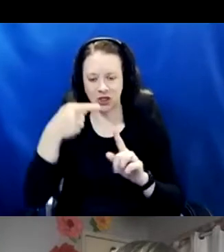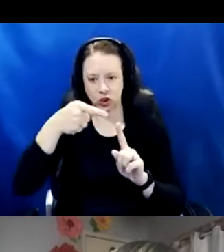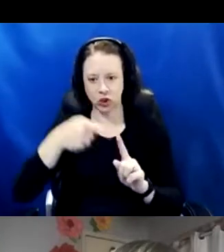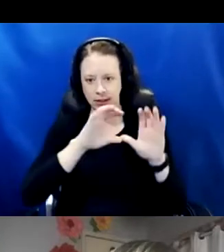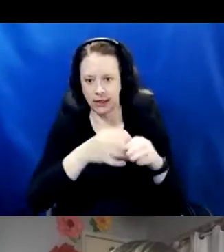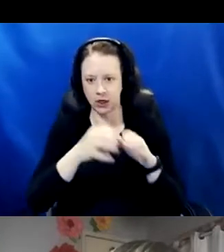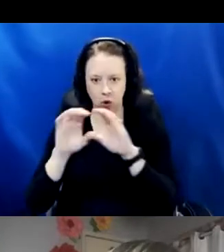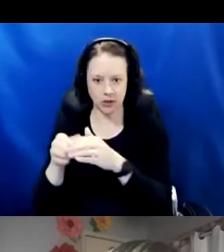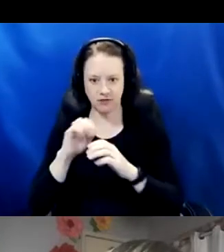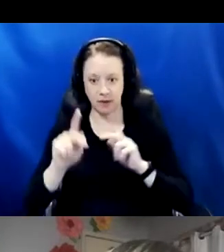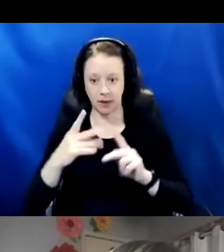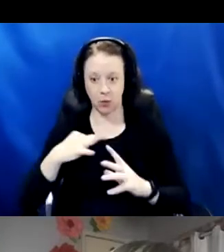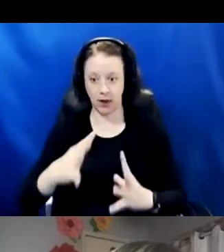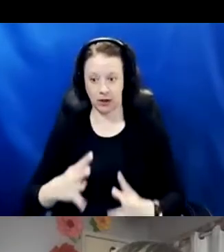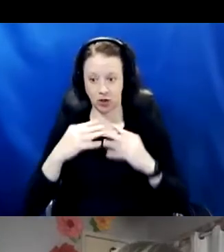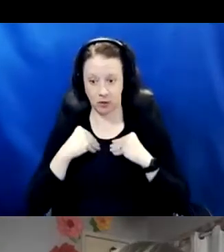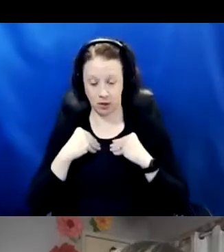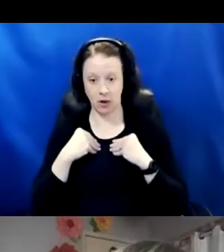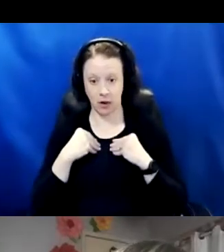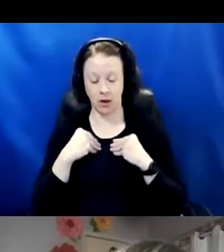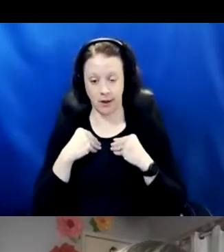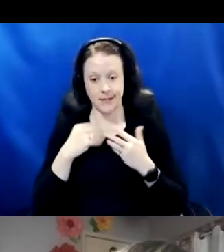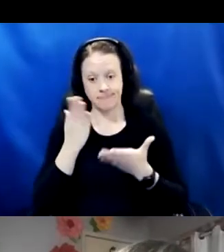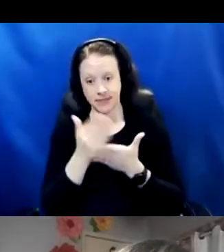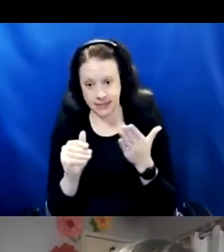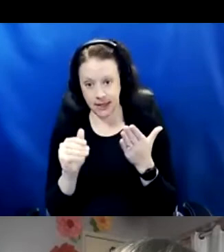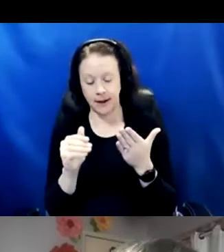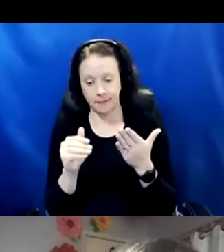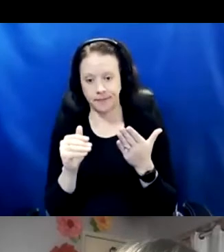of people were eligible, some providers,